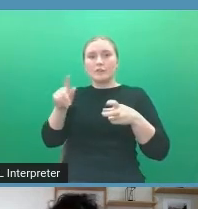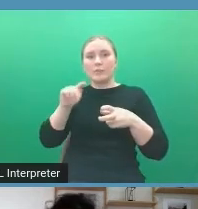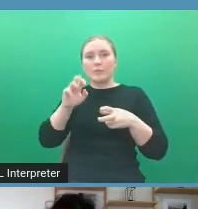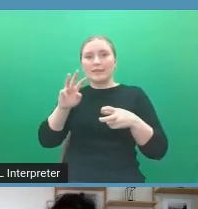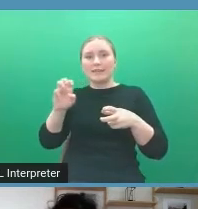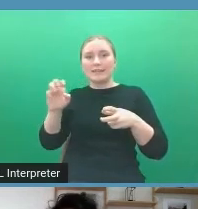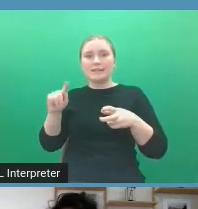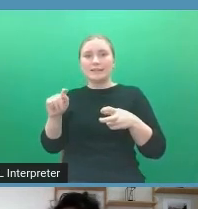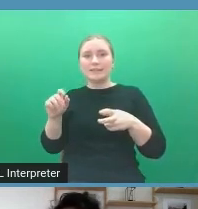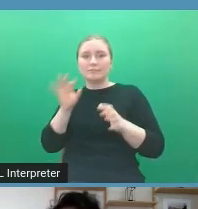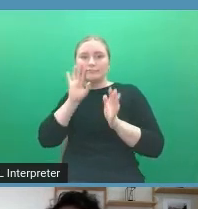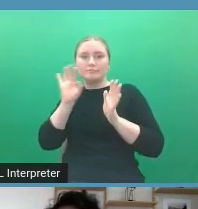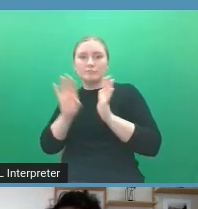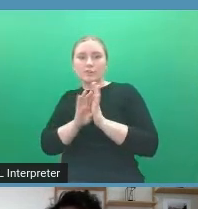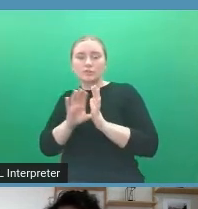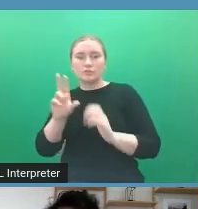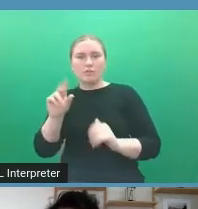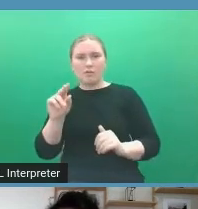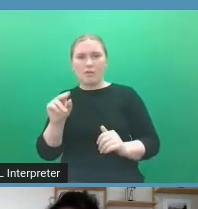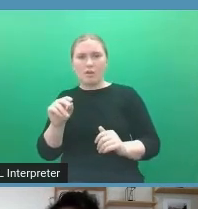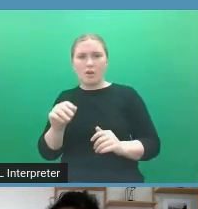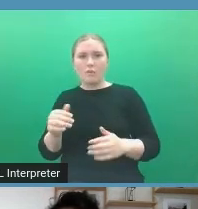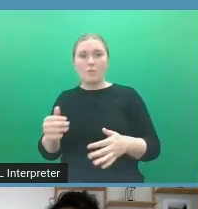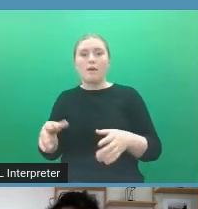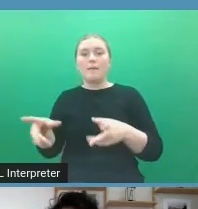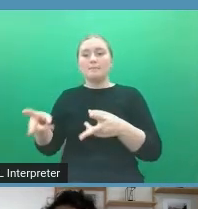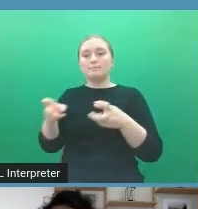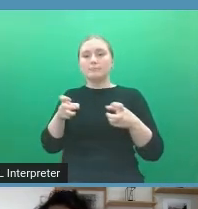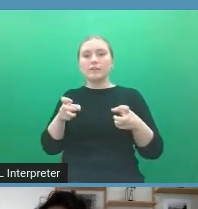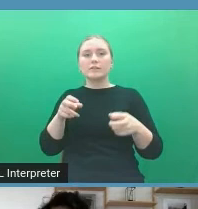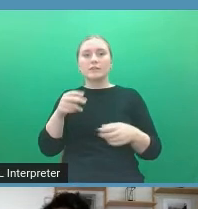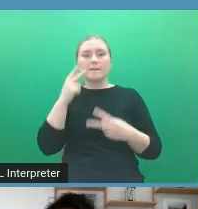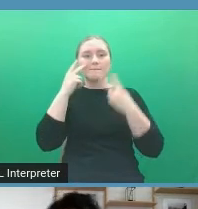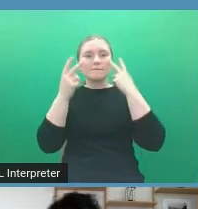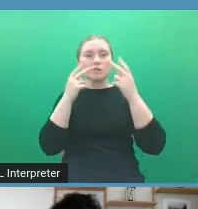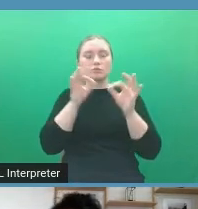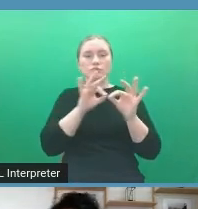capturing the visual description that somebody has written because on platforms like twitter and